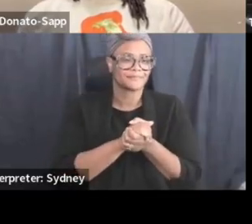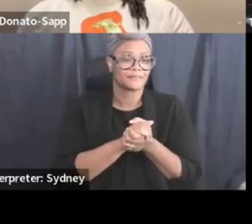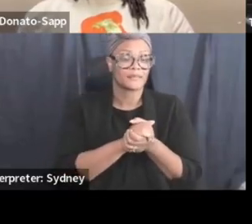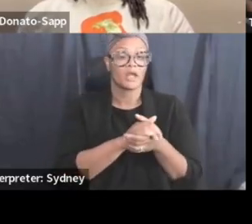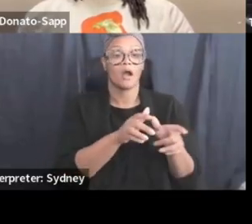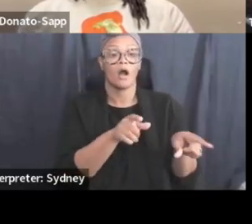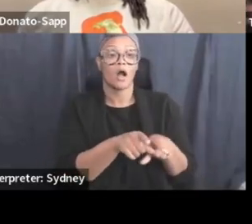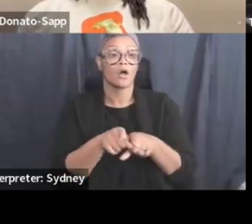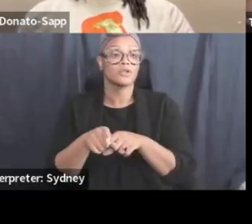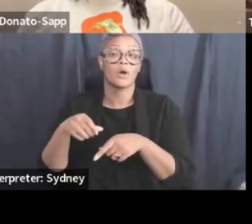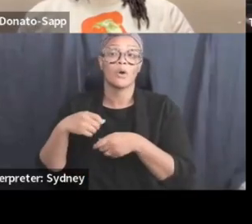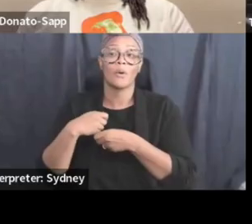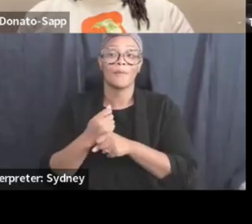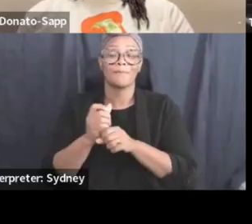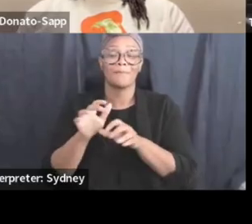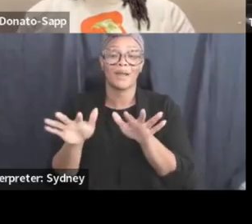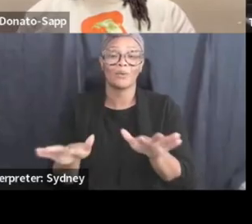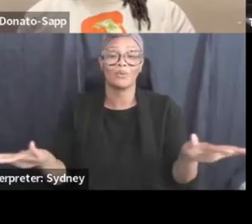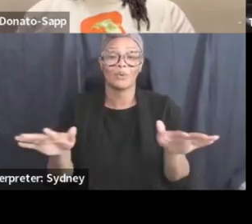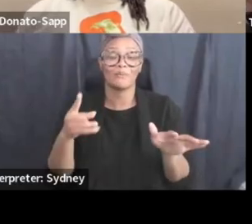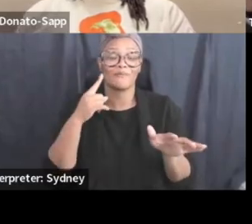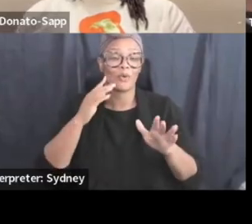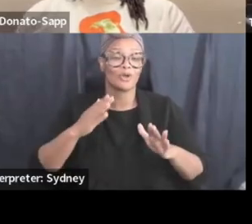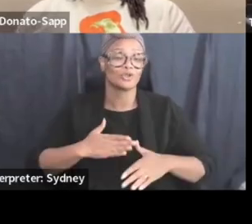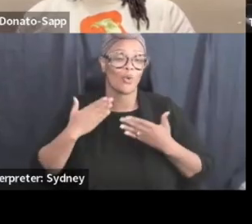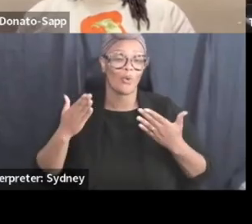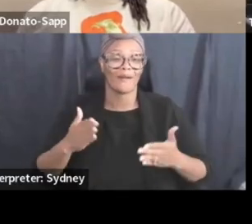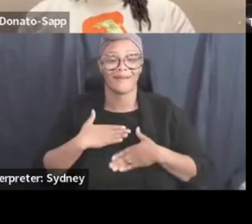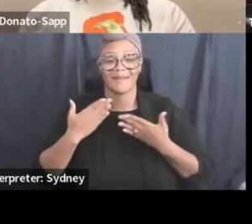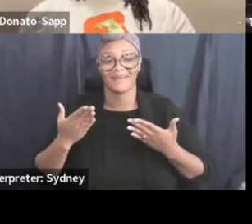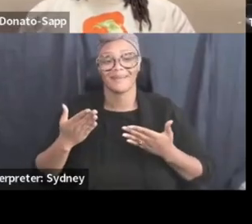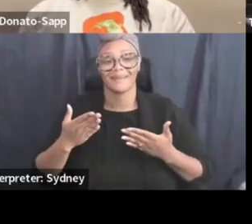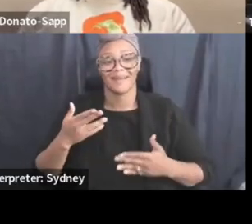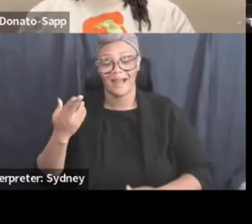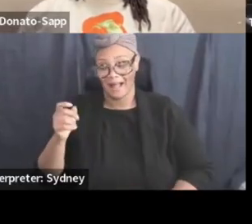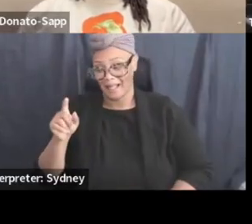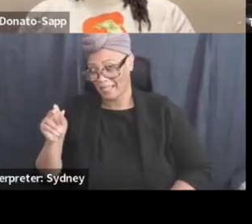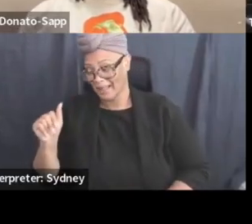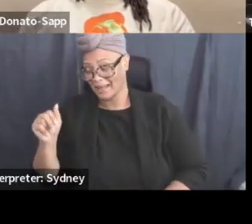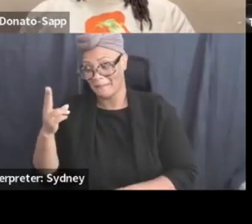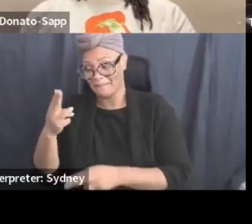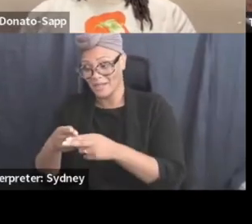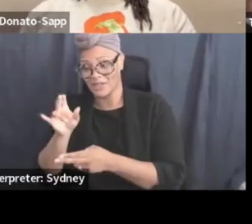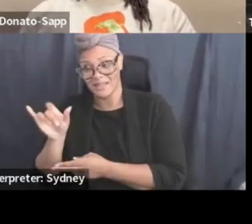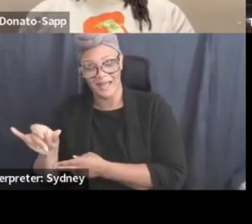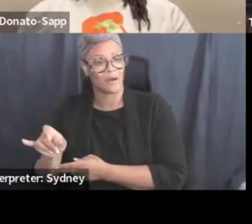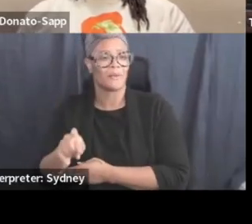Helena alluded to that that there need to be black excellence on like on 10 at everywhere we are.